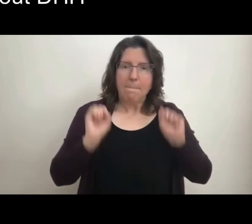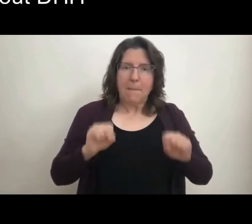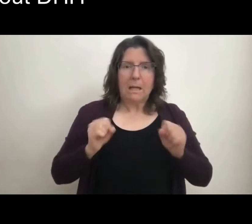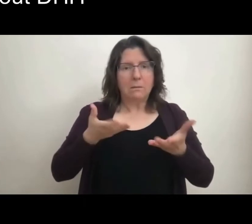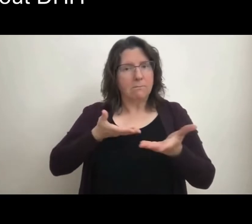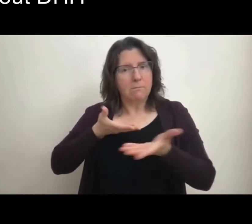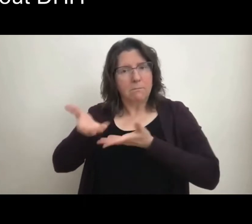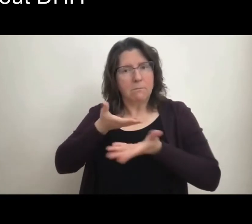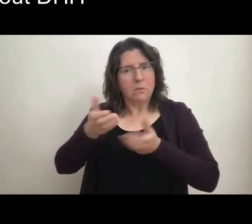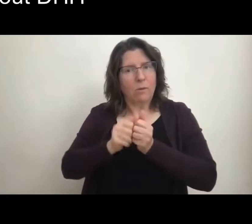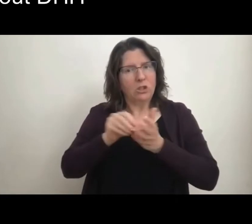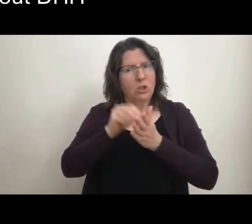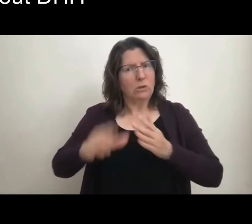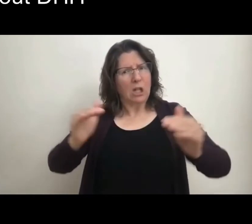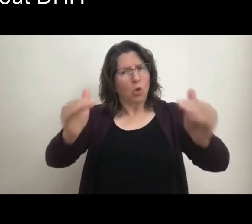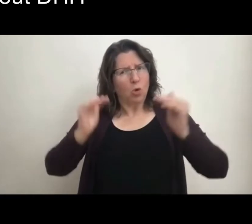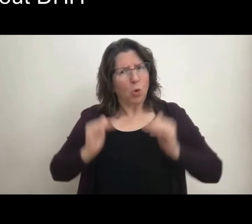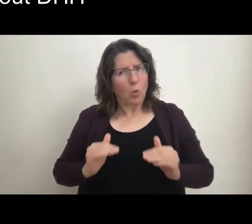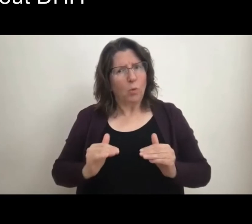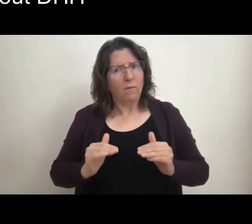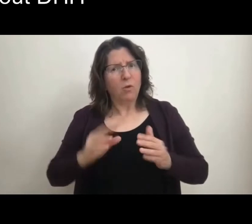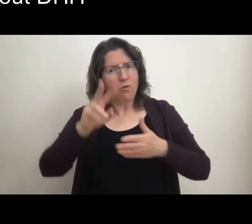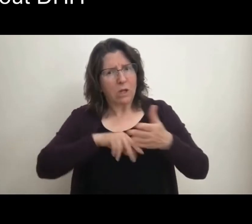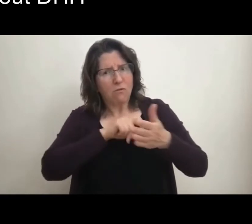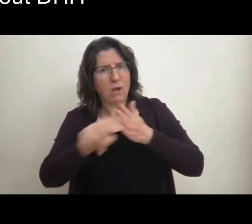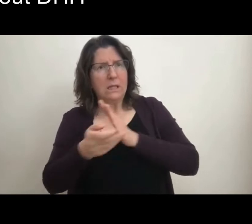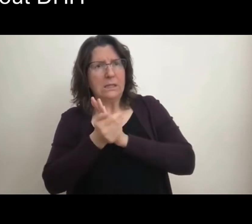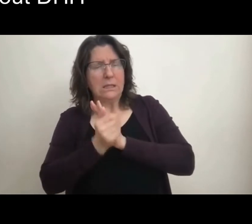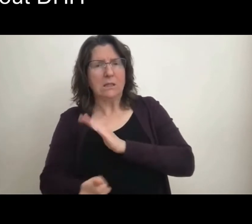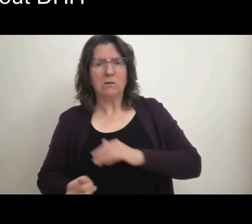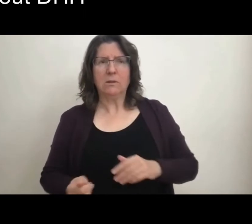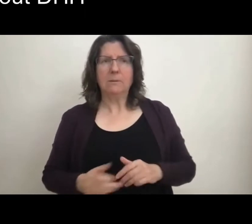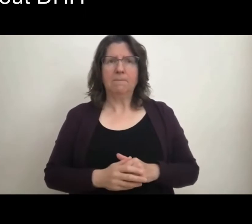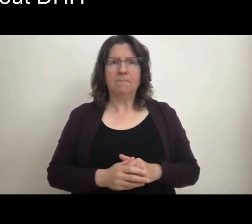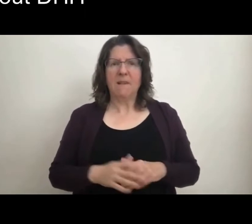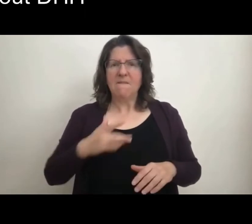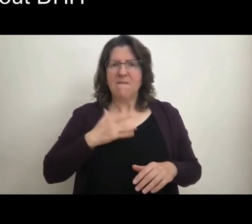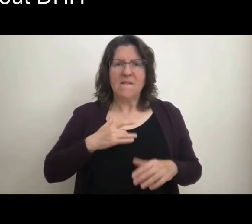I didn't have the necessary skills to work with students at this level. This lack of literacy.